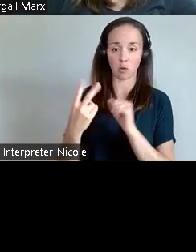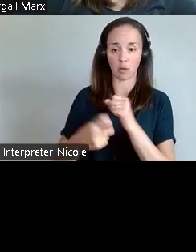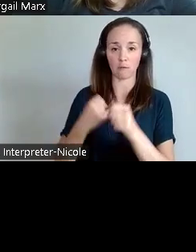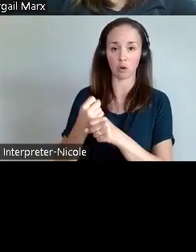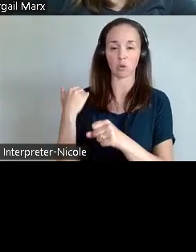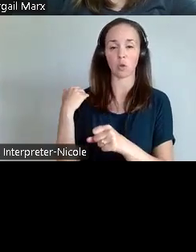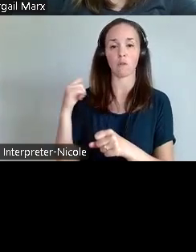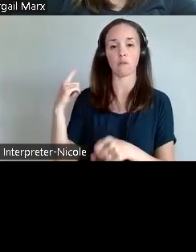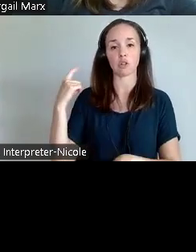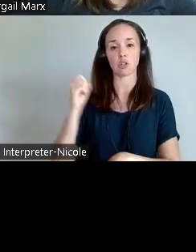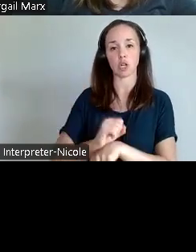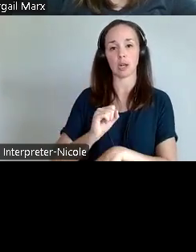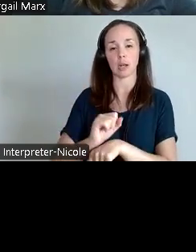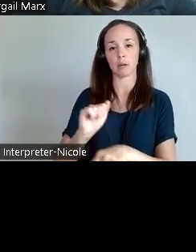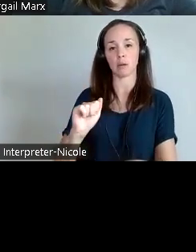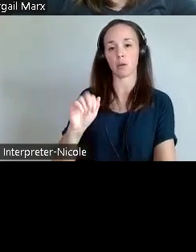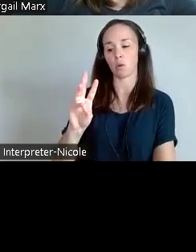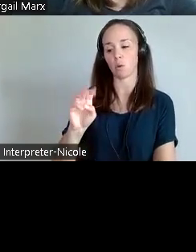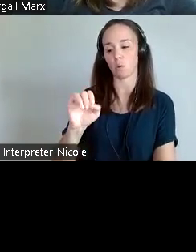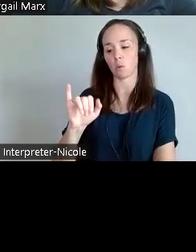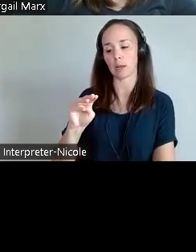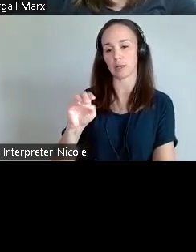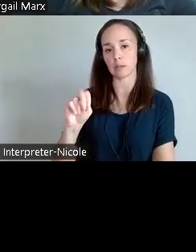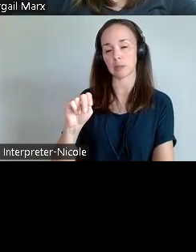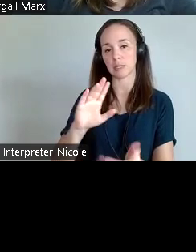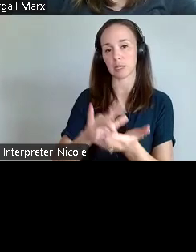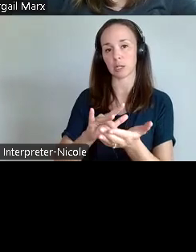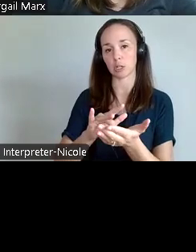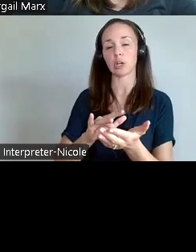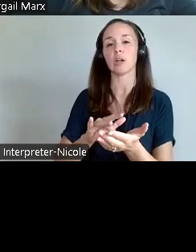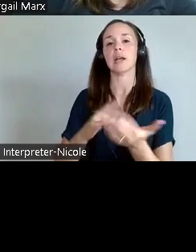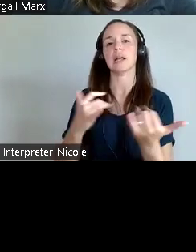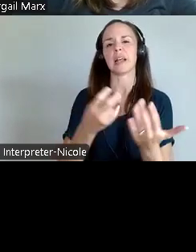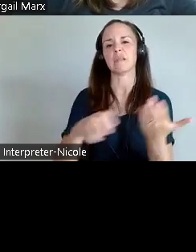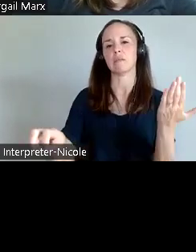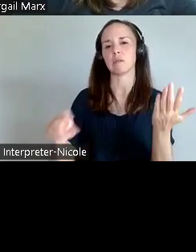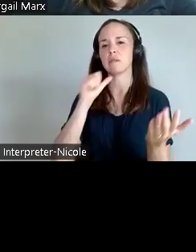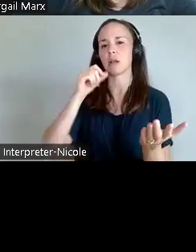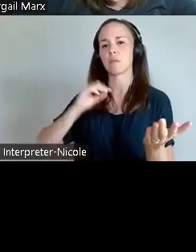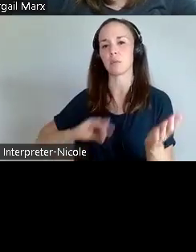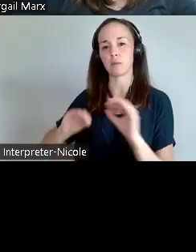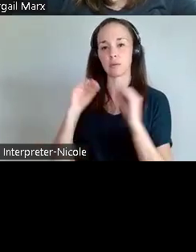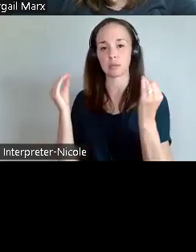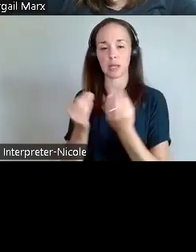AAC programs and now working for a non-profit organization providing supports remotely for